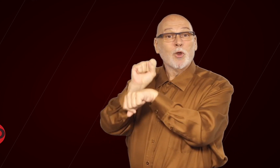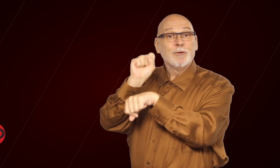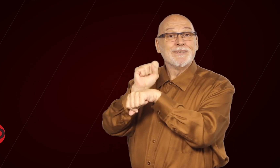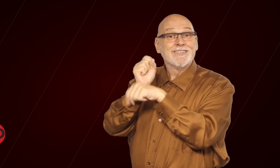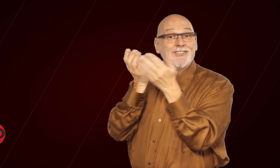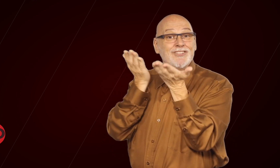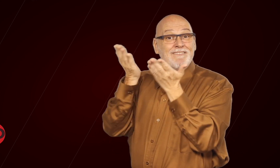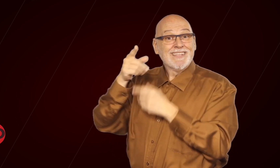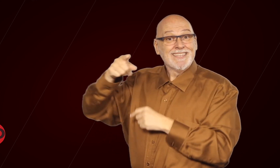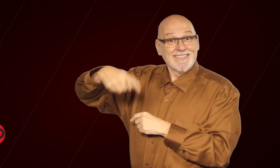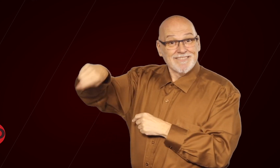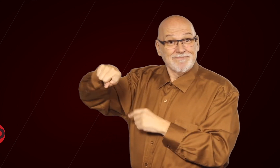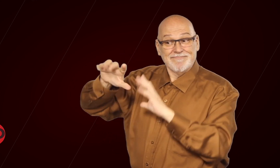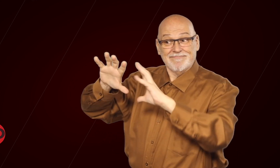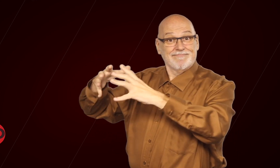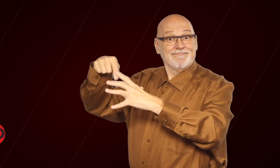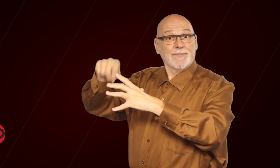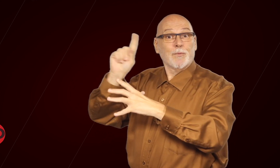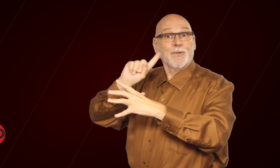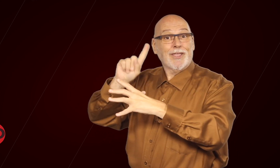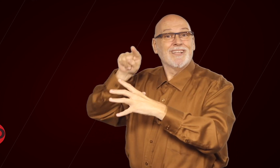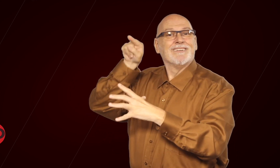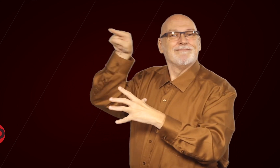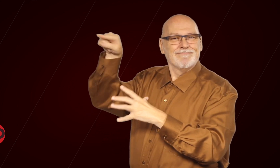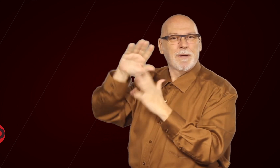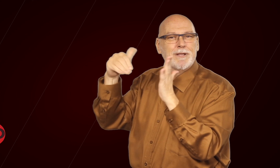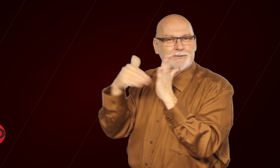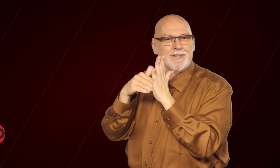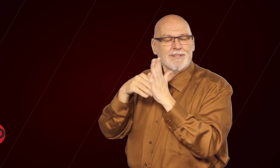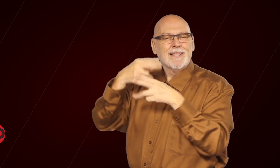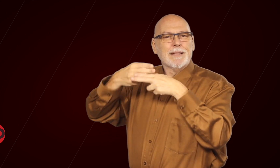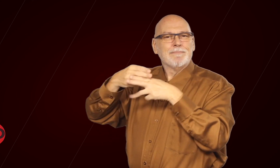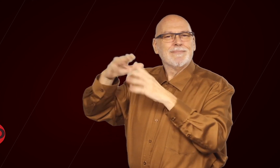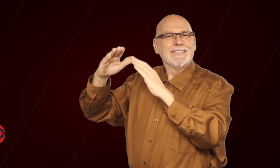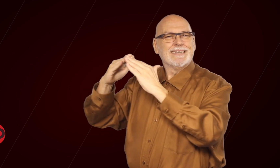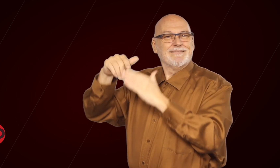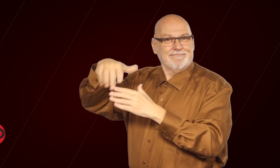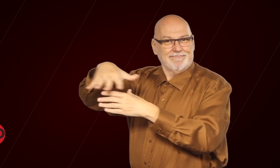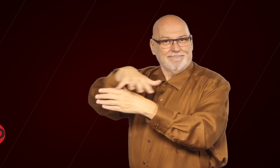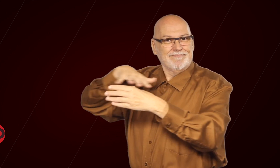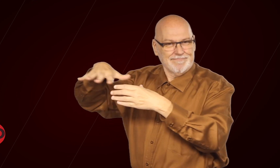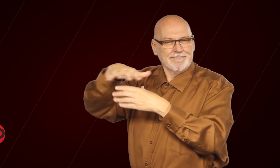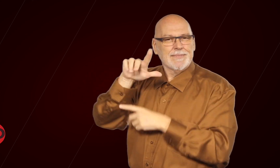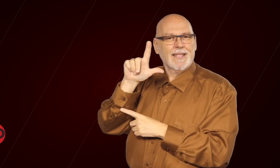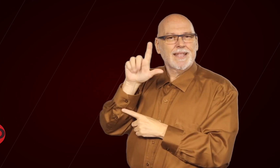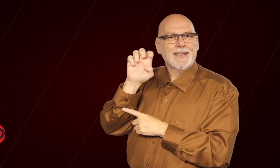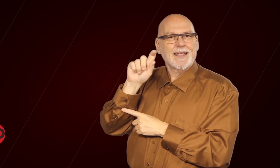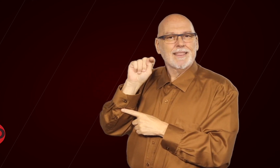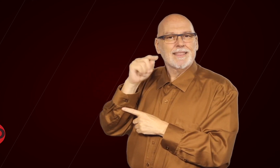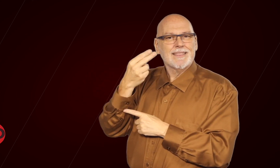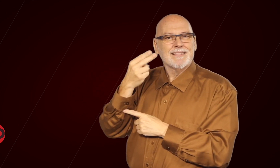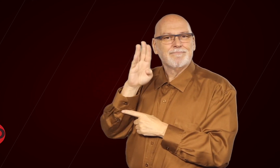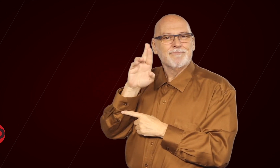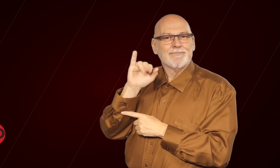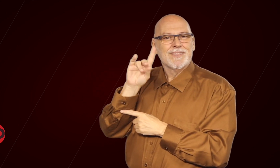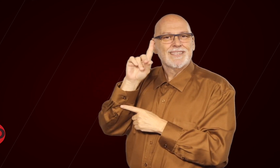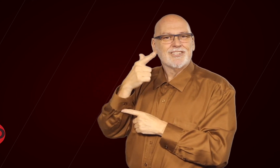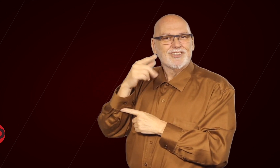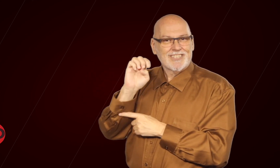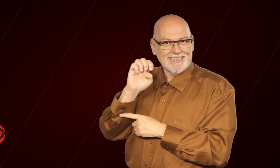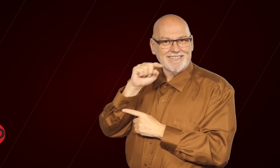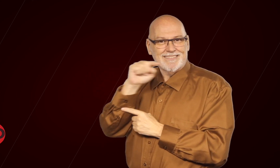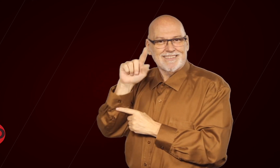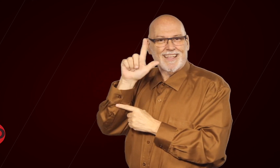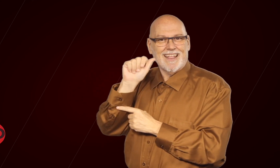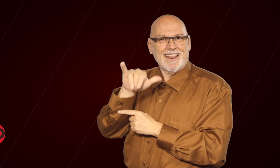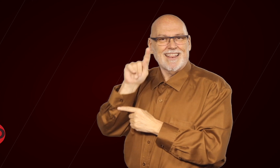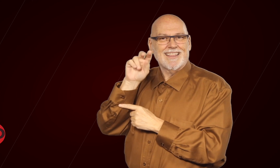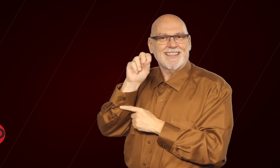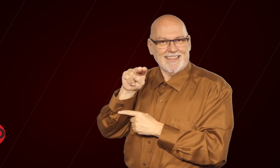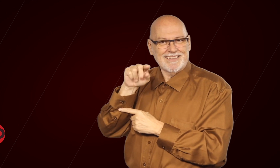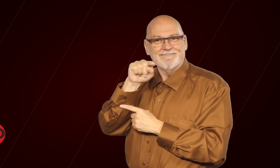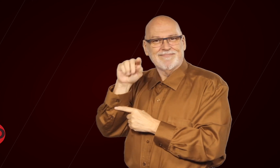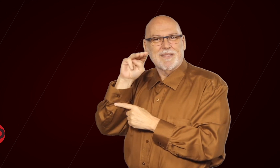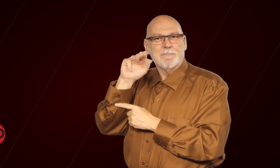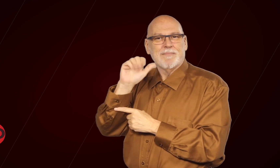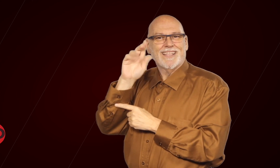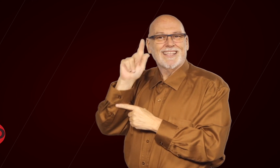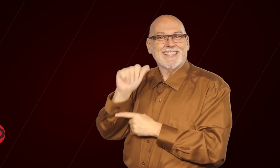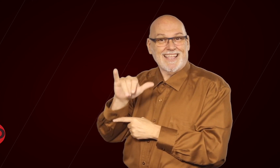in Canada, the Employment Service at Lethbridge-Layton-MacKay Rehabilitation